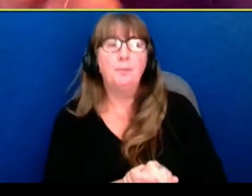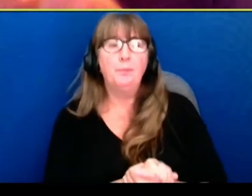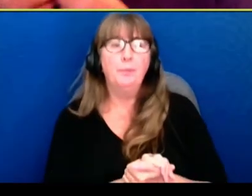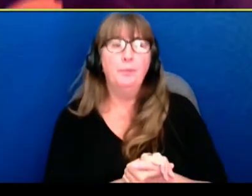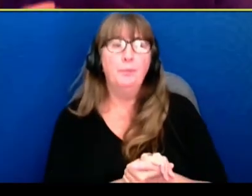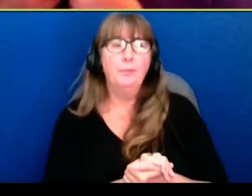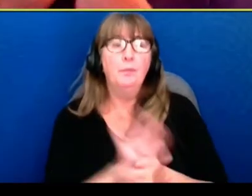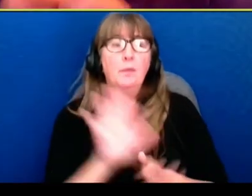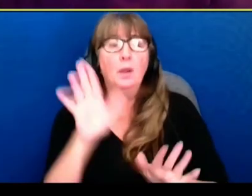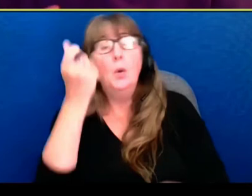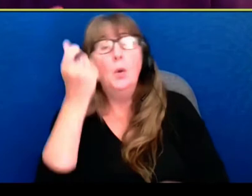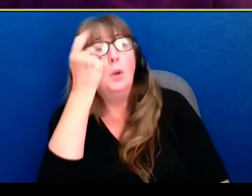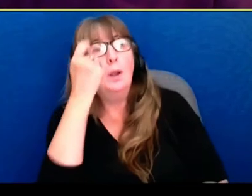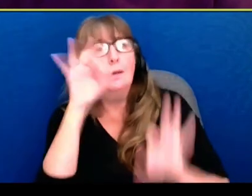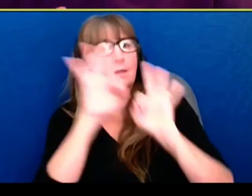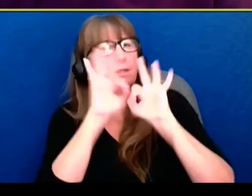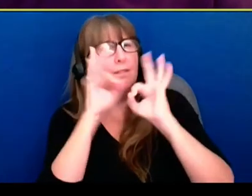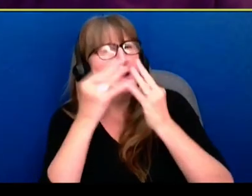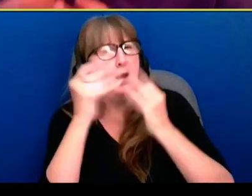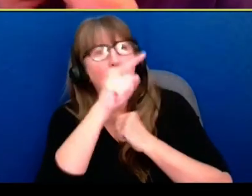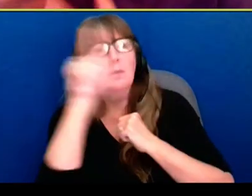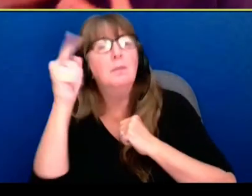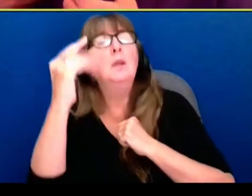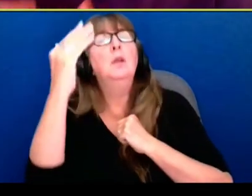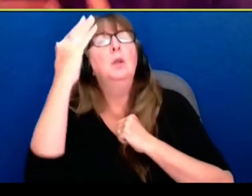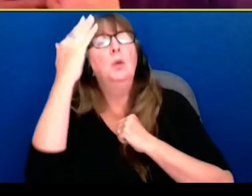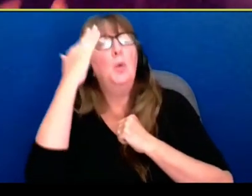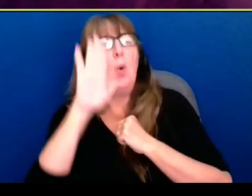Realize that families know their edge, know their children, even if they don't know that